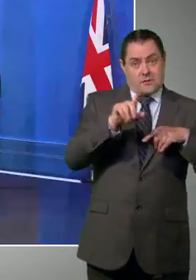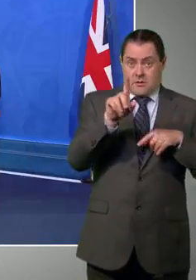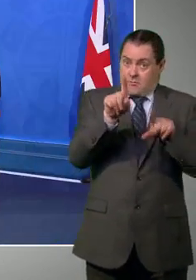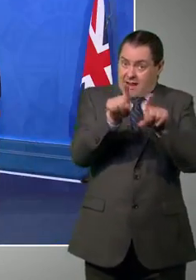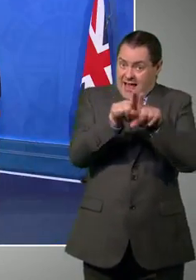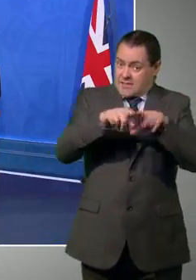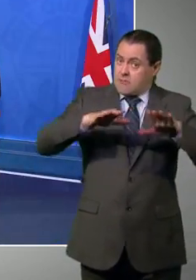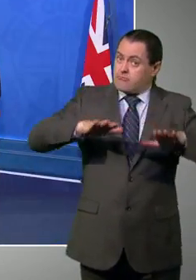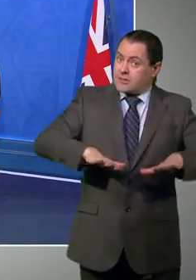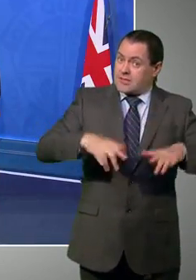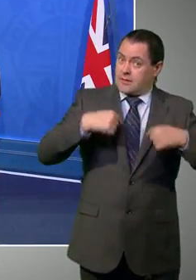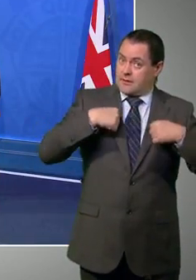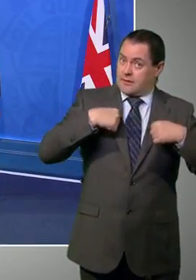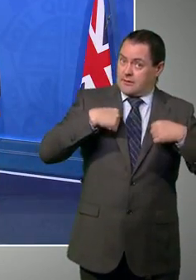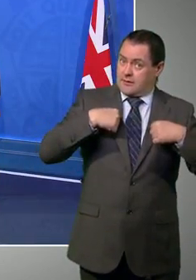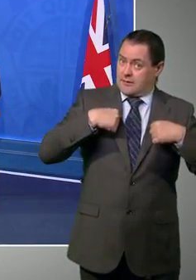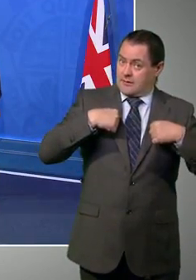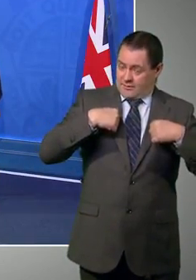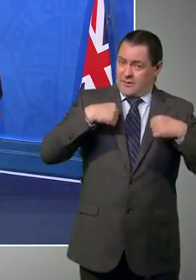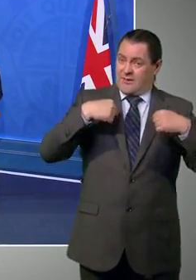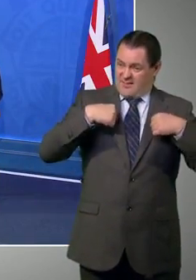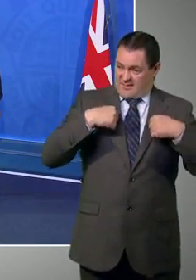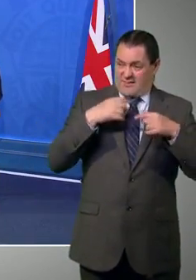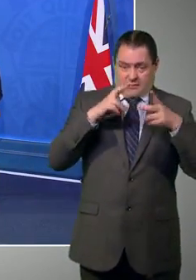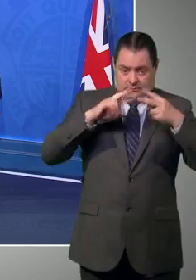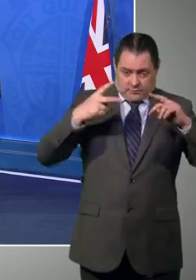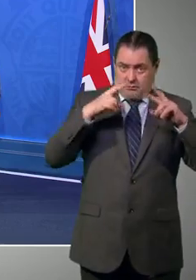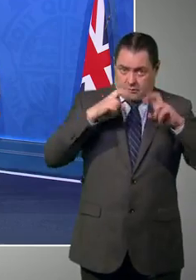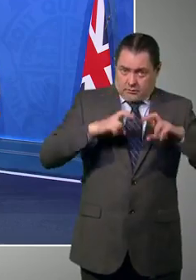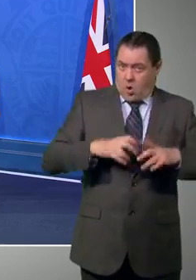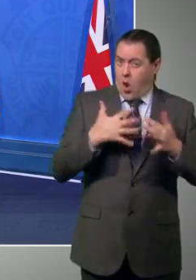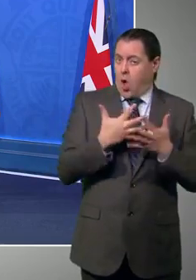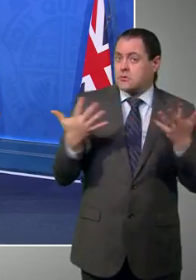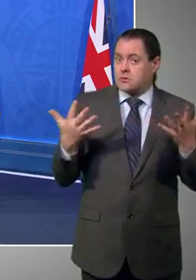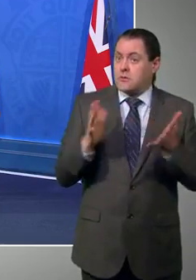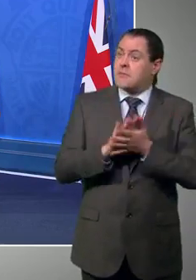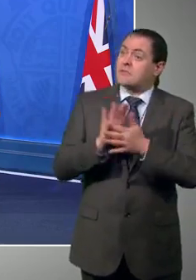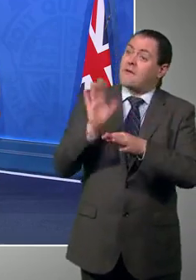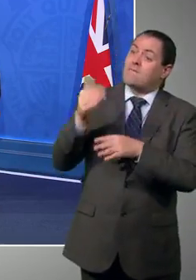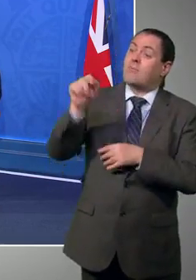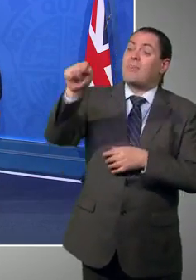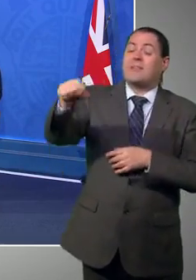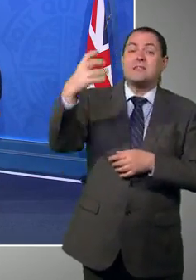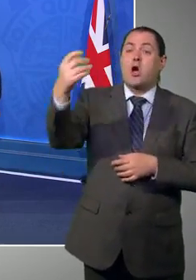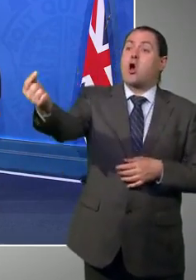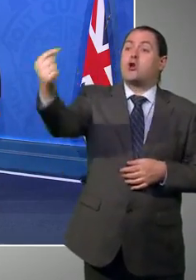are at the moment. Thank you very much Doctor Harries next